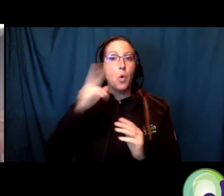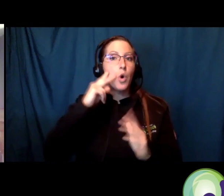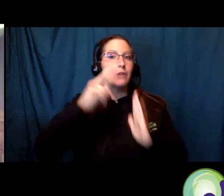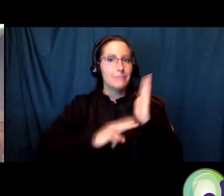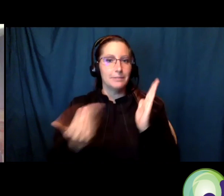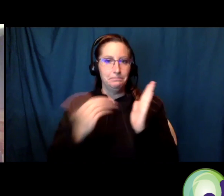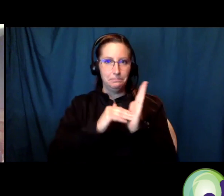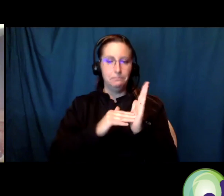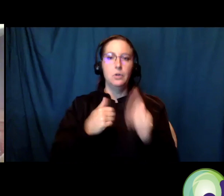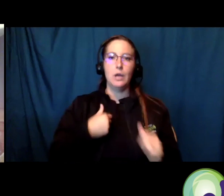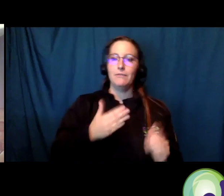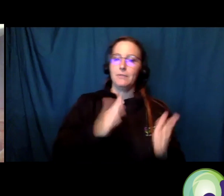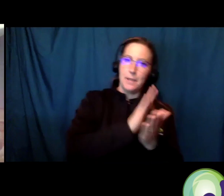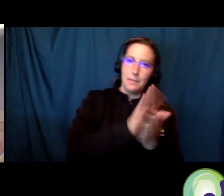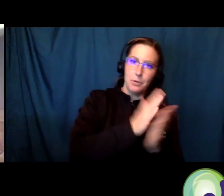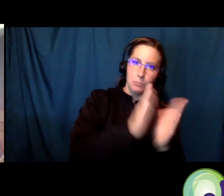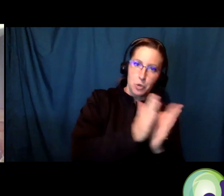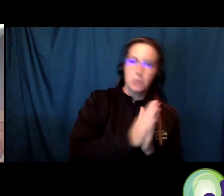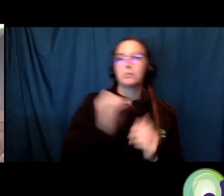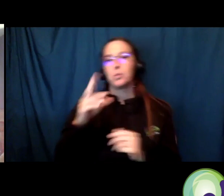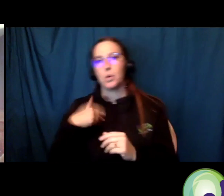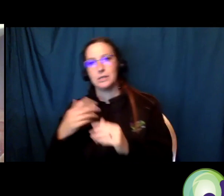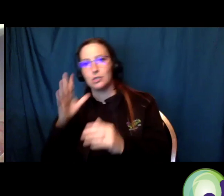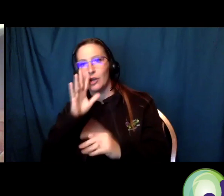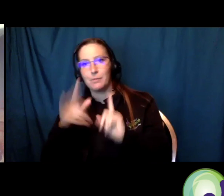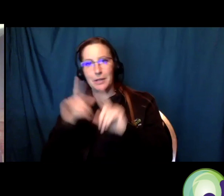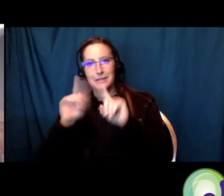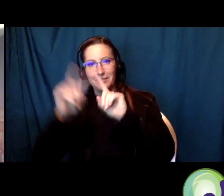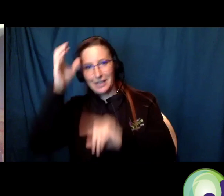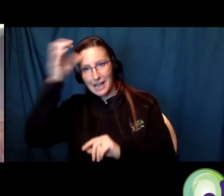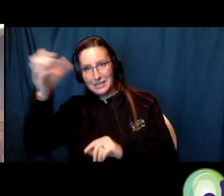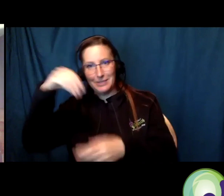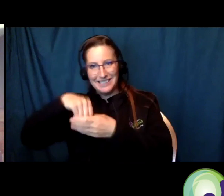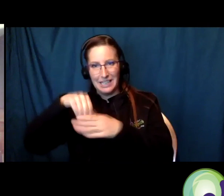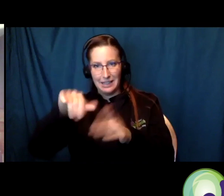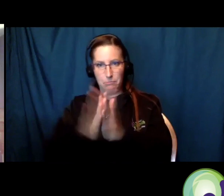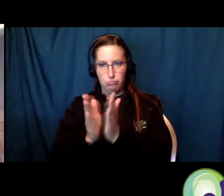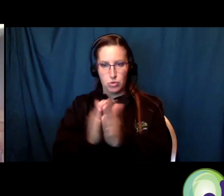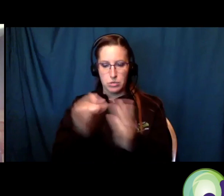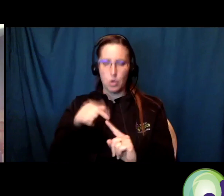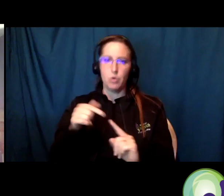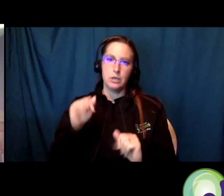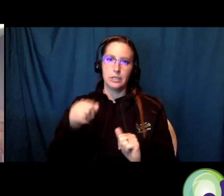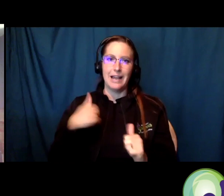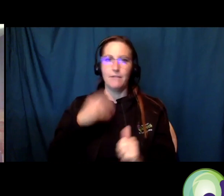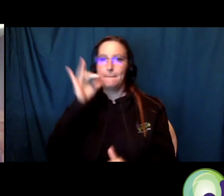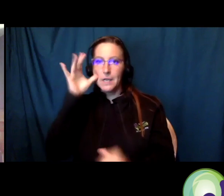copy of the book and then they talked about the concepts in the book. So it was a way to kind of have the parent do a little bit of